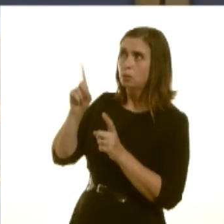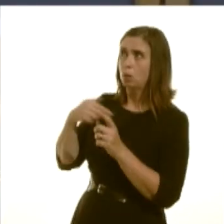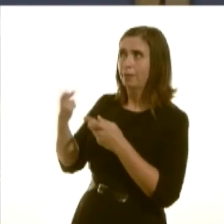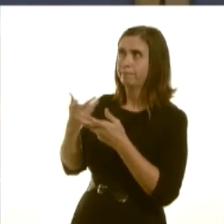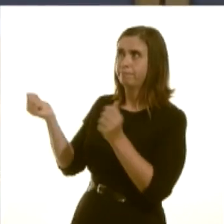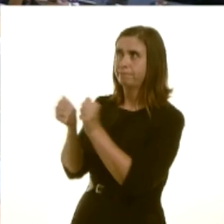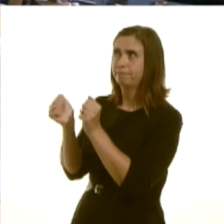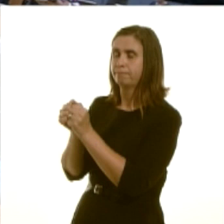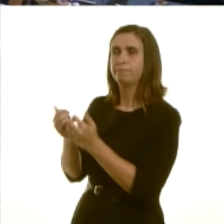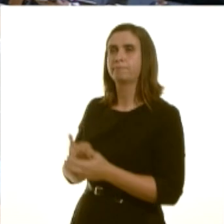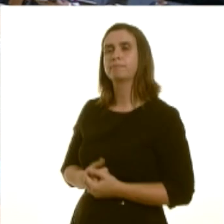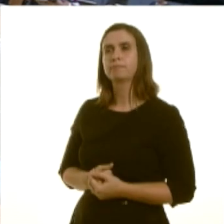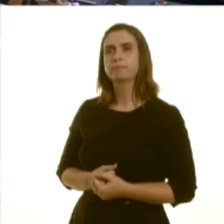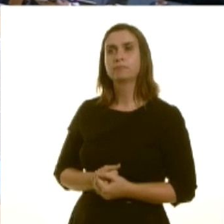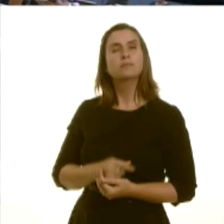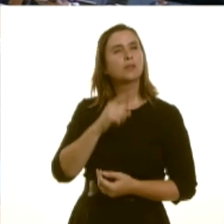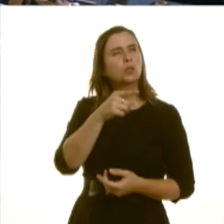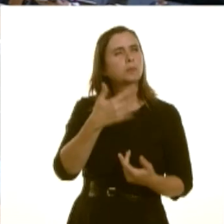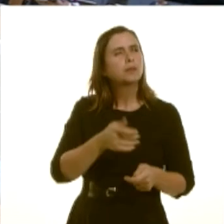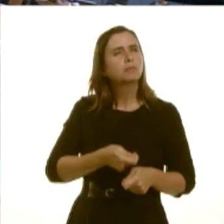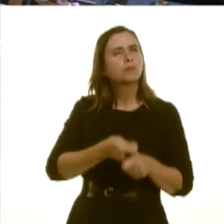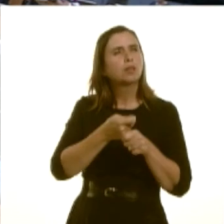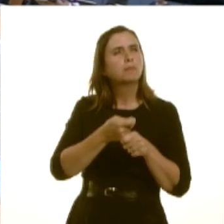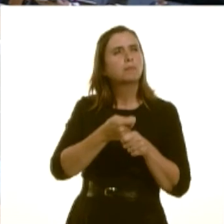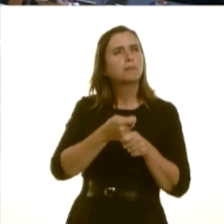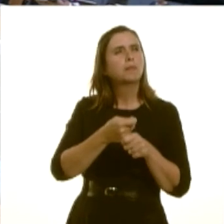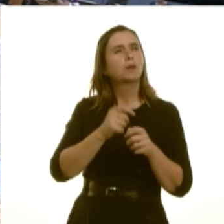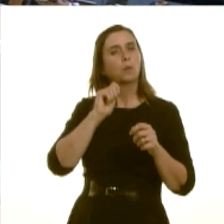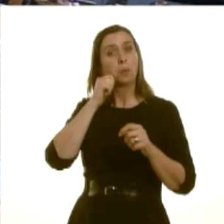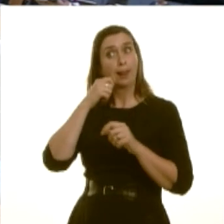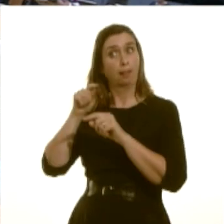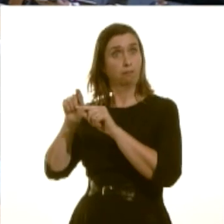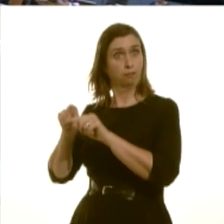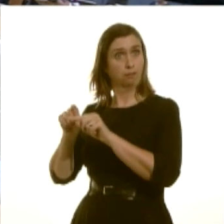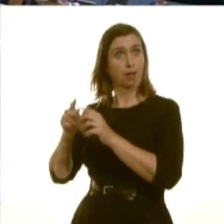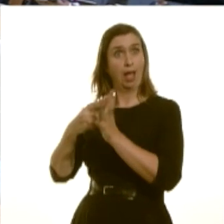Nick Ramsay: First Minister, you have just mentioned the end of the current Arriva franchise